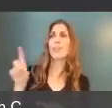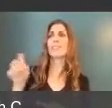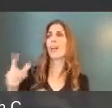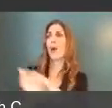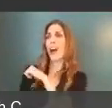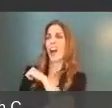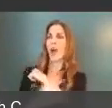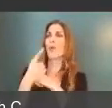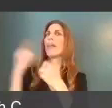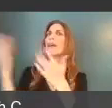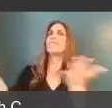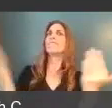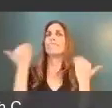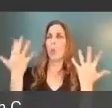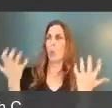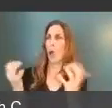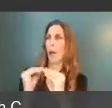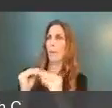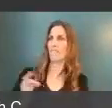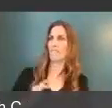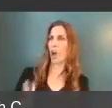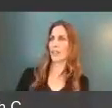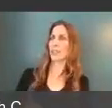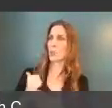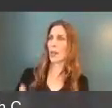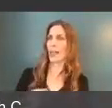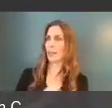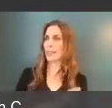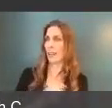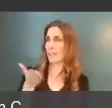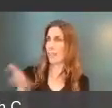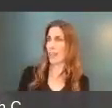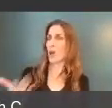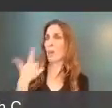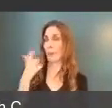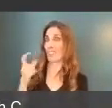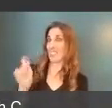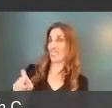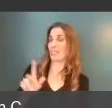call to have volunteers help staff their sites because they need people to locate at risk